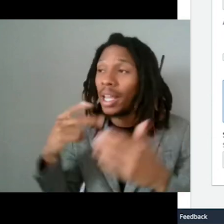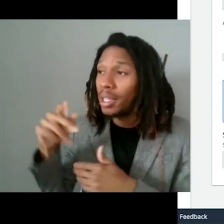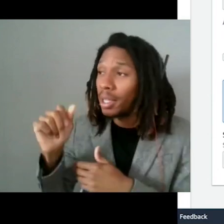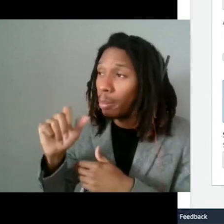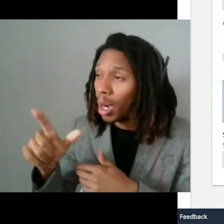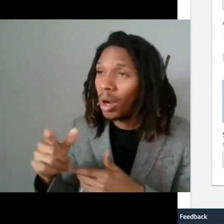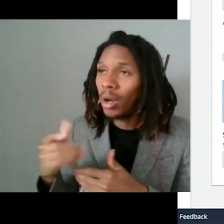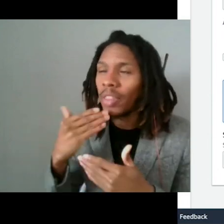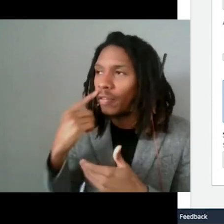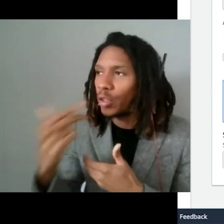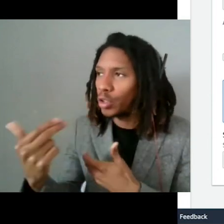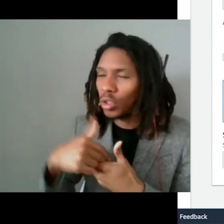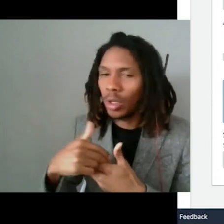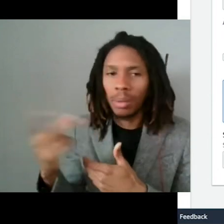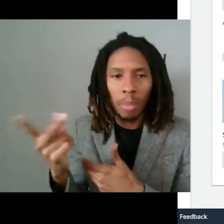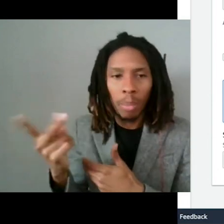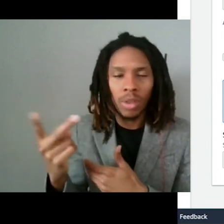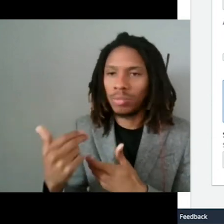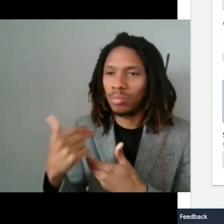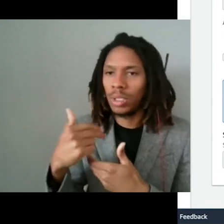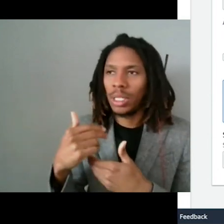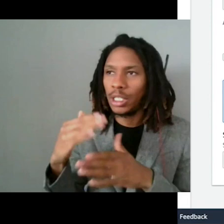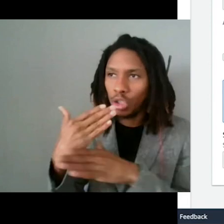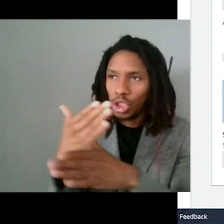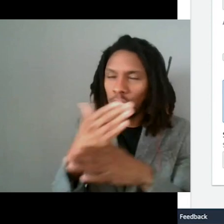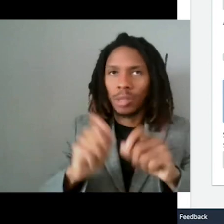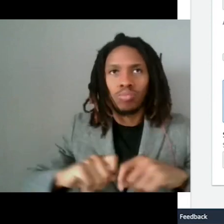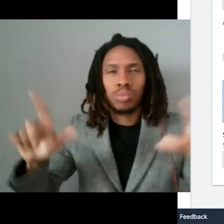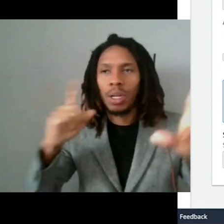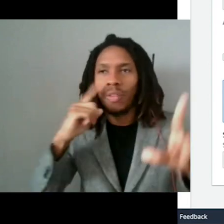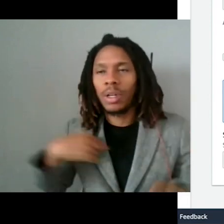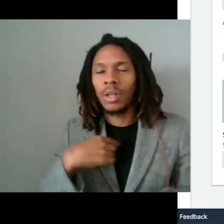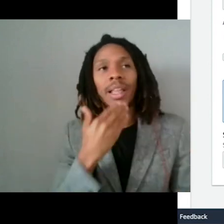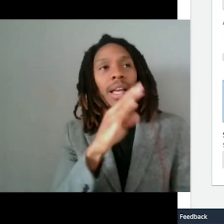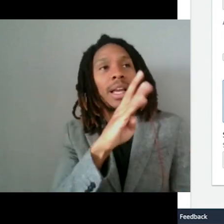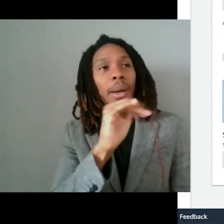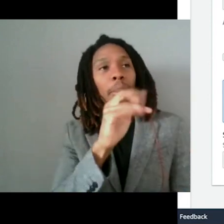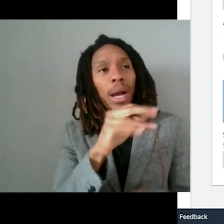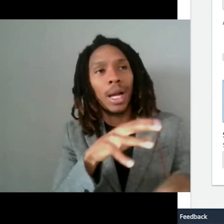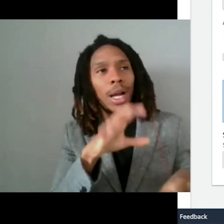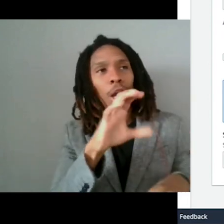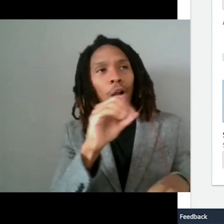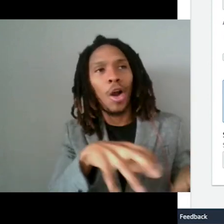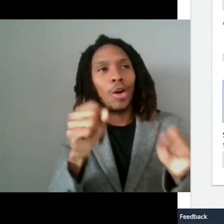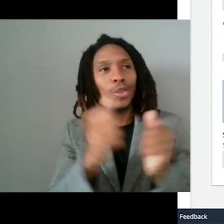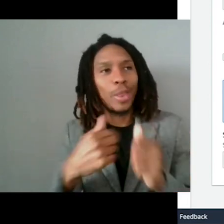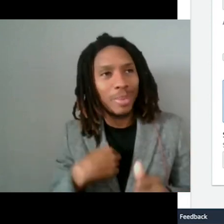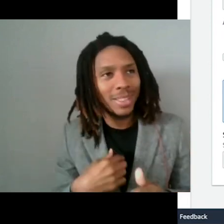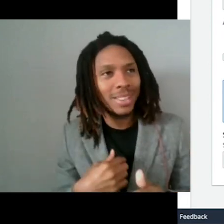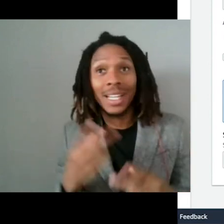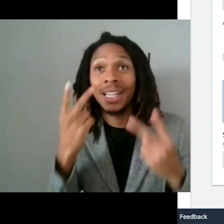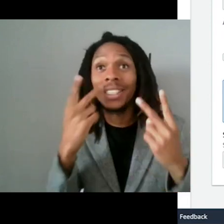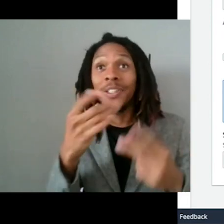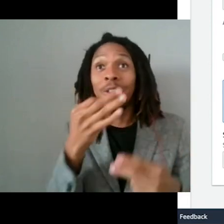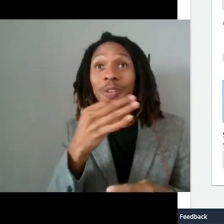We really appreciate you showing us that. It was great. Thanks Brian for co hosting and we'll see you all soon. All right, cheers.